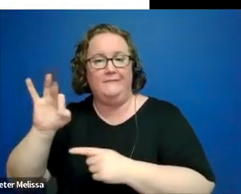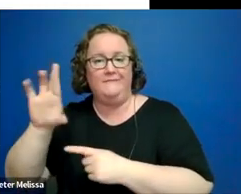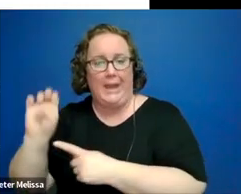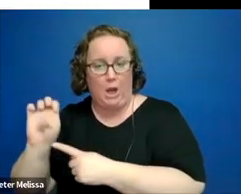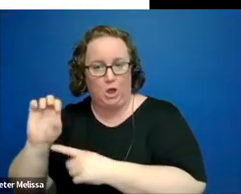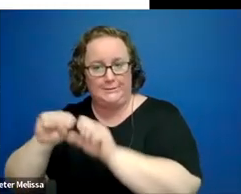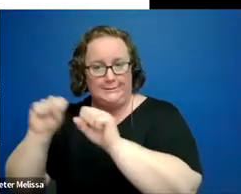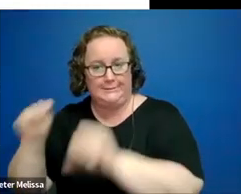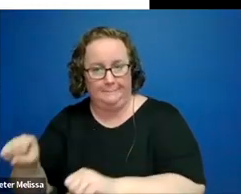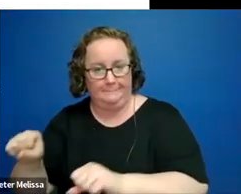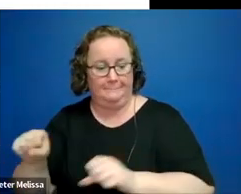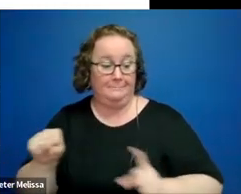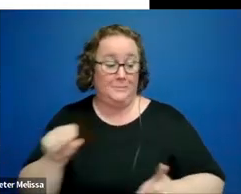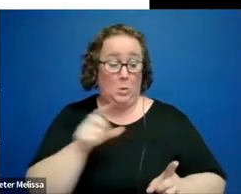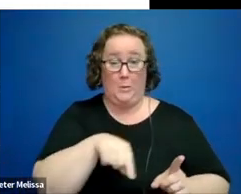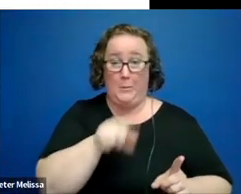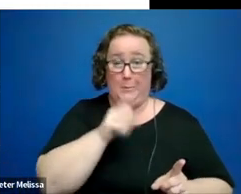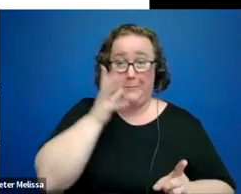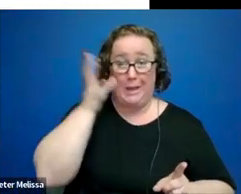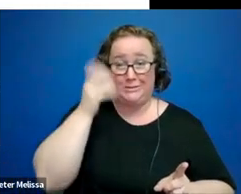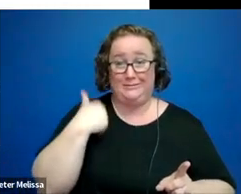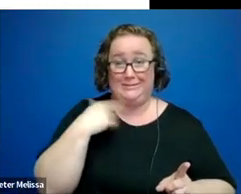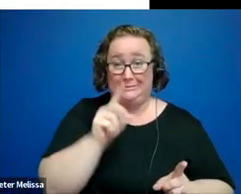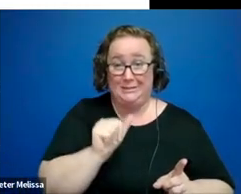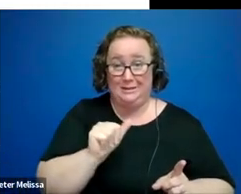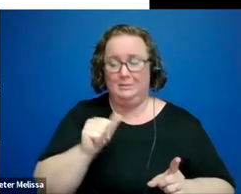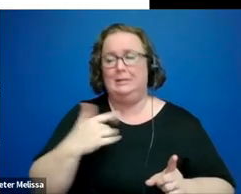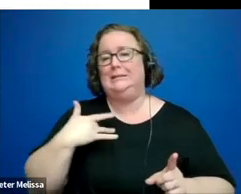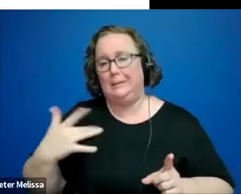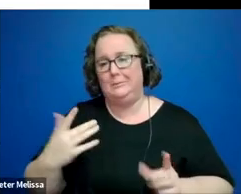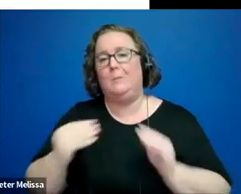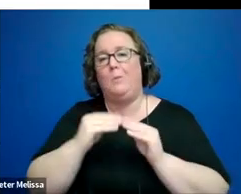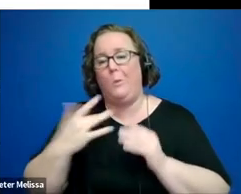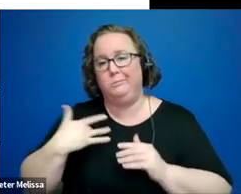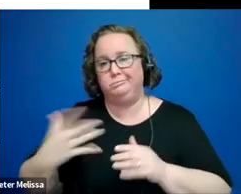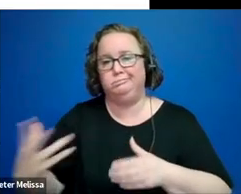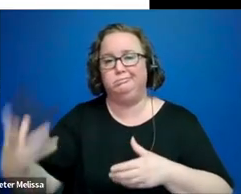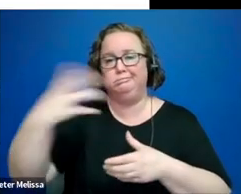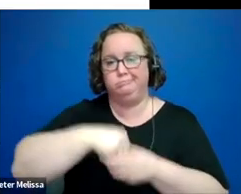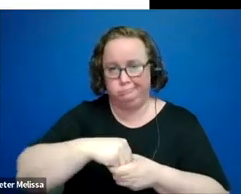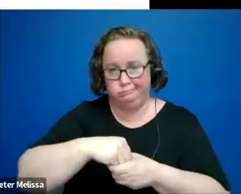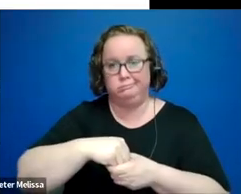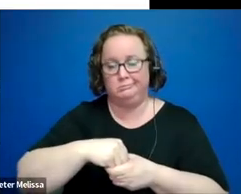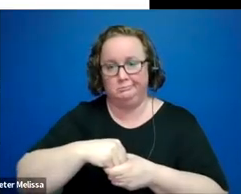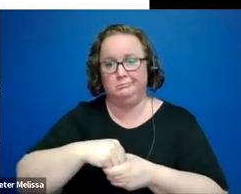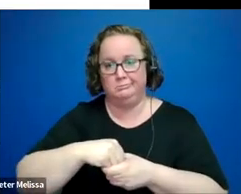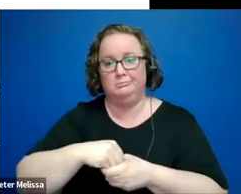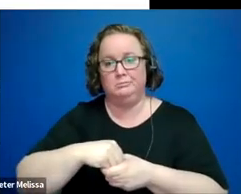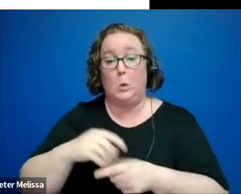parents are more likely to have child welfare involvement, and when they have child welfare involvement,